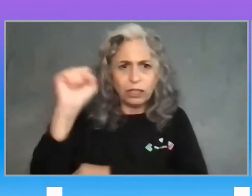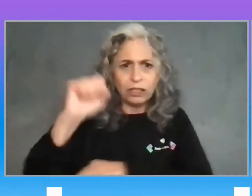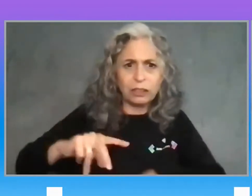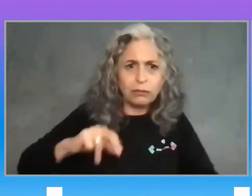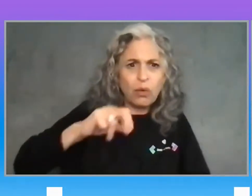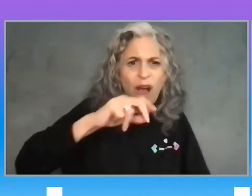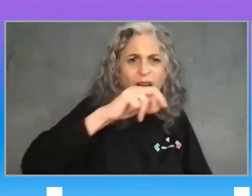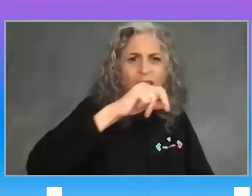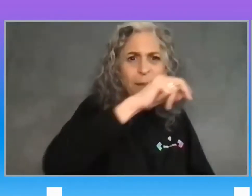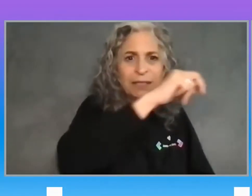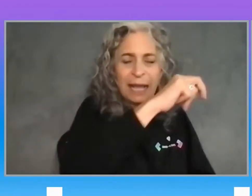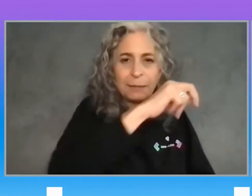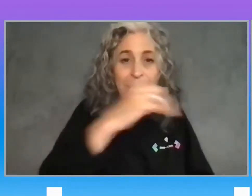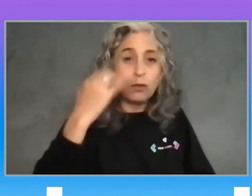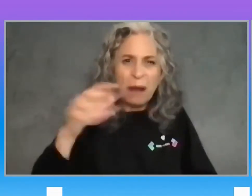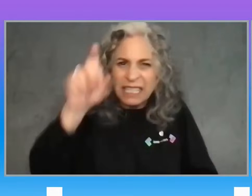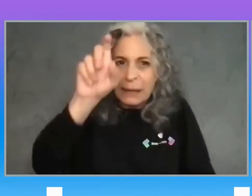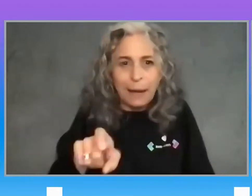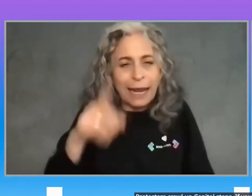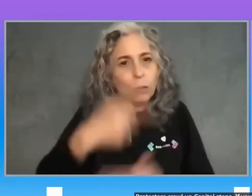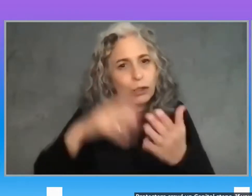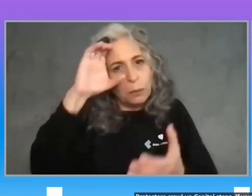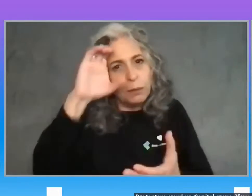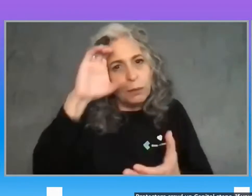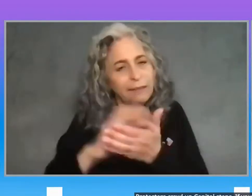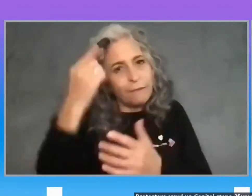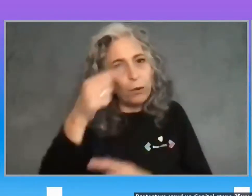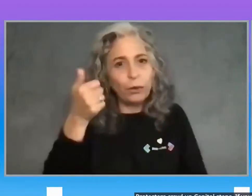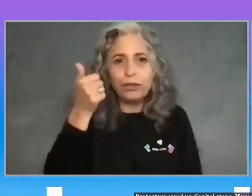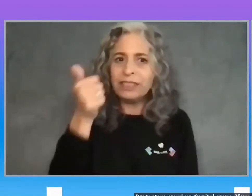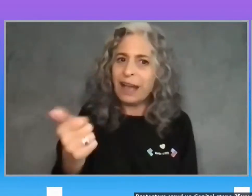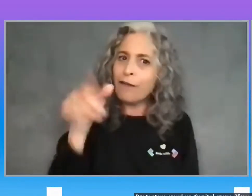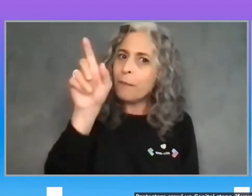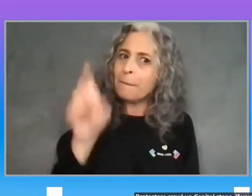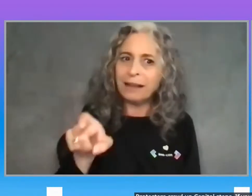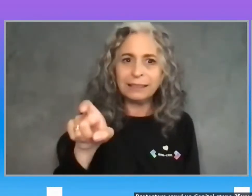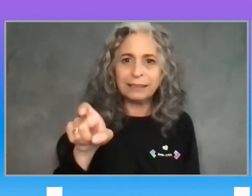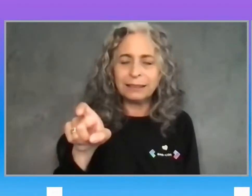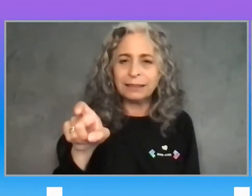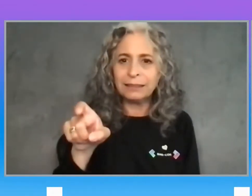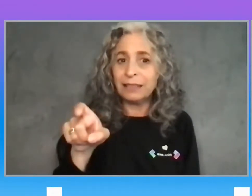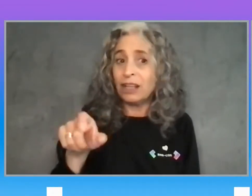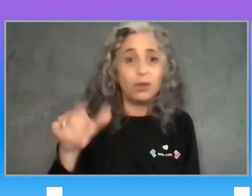If you don't demand what you believe in for yourself. You're